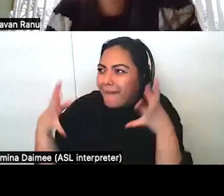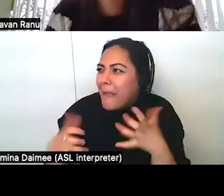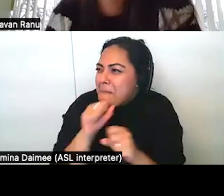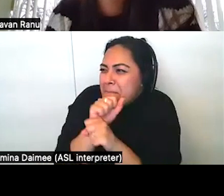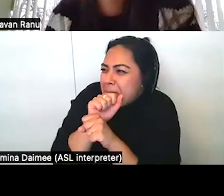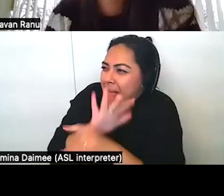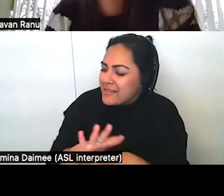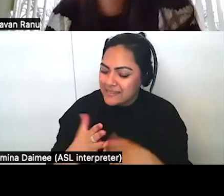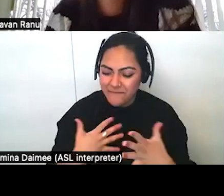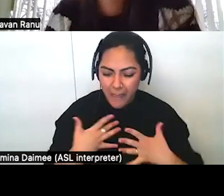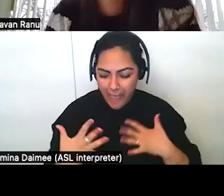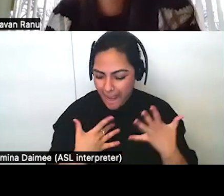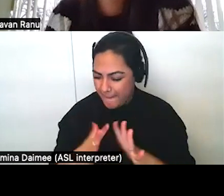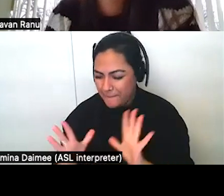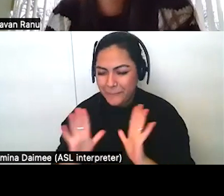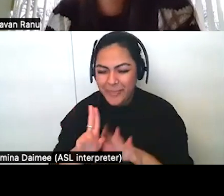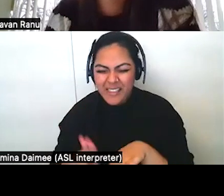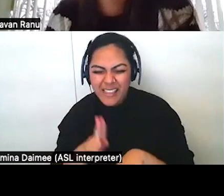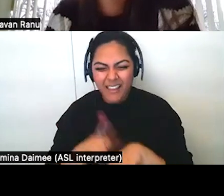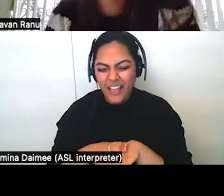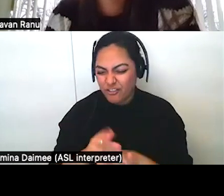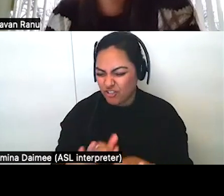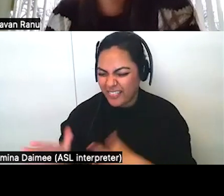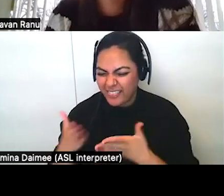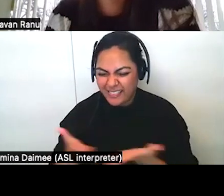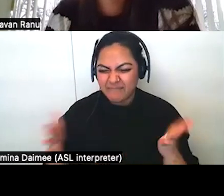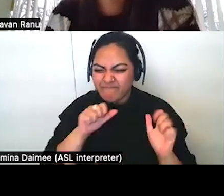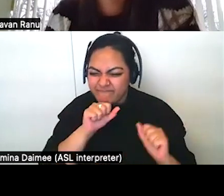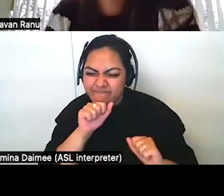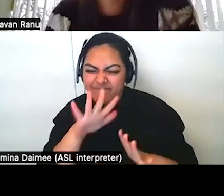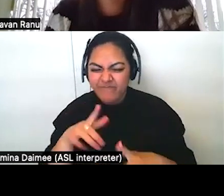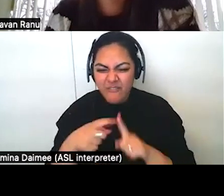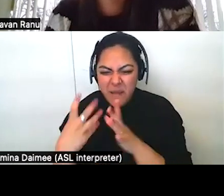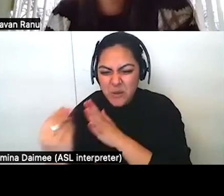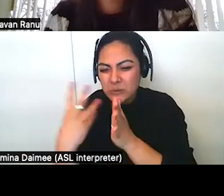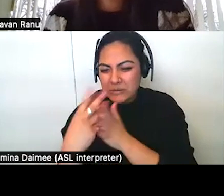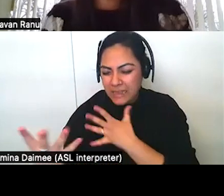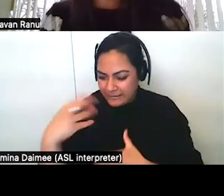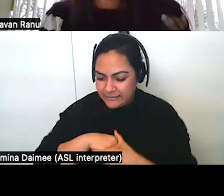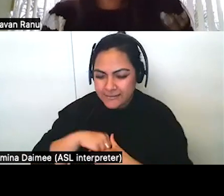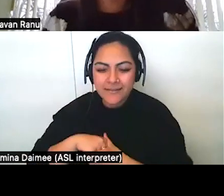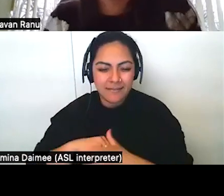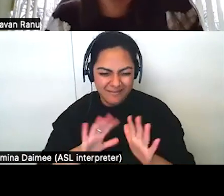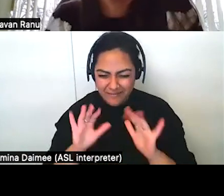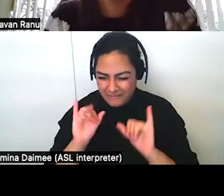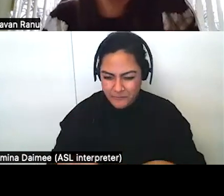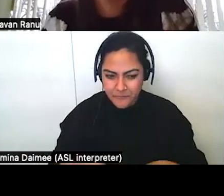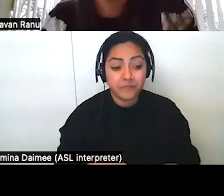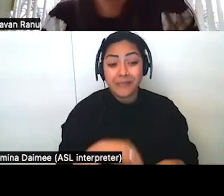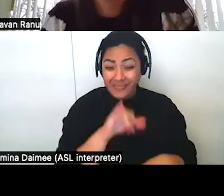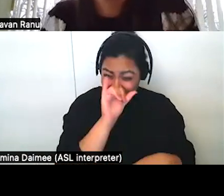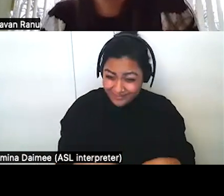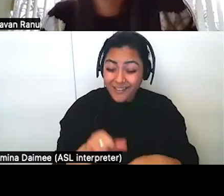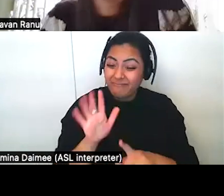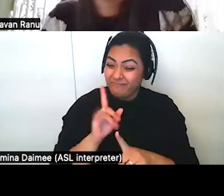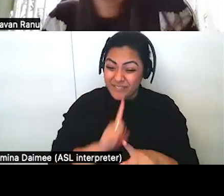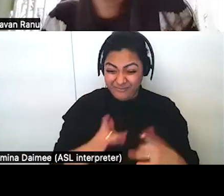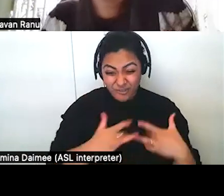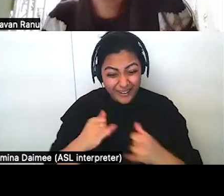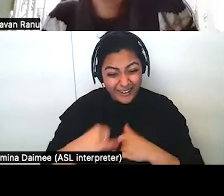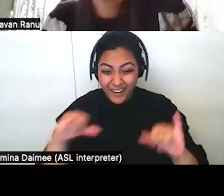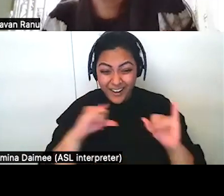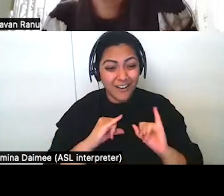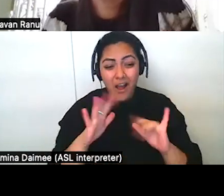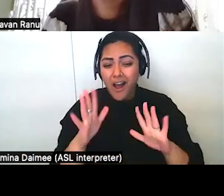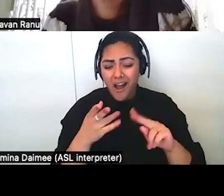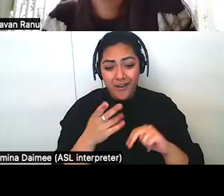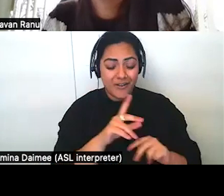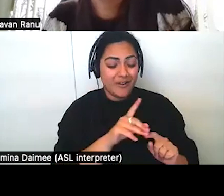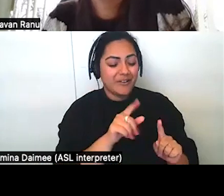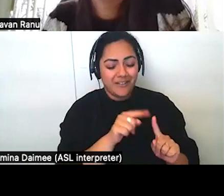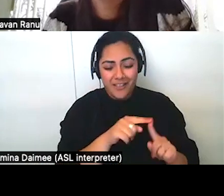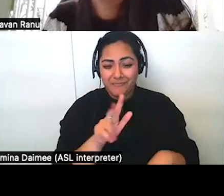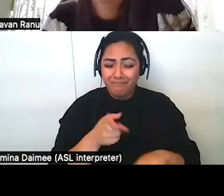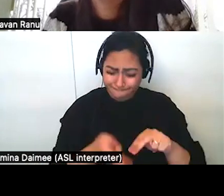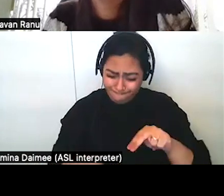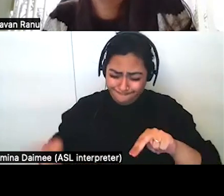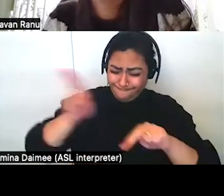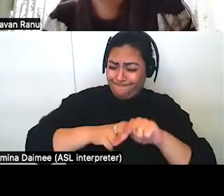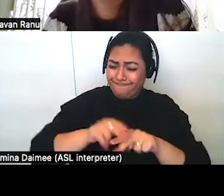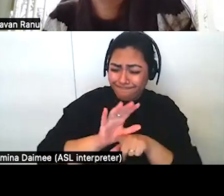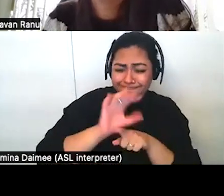vibe for Goblincore. Goblincore saw a 395% growth in membership of their subreddit and 695% increase